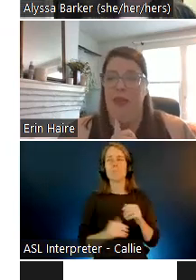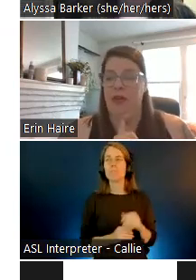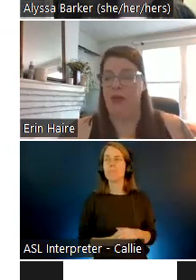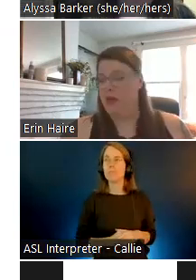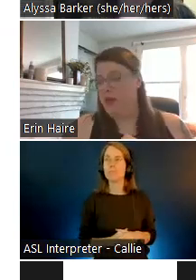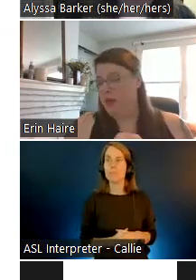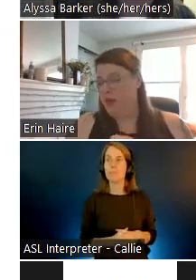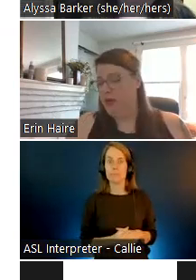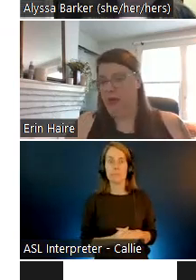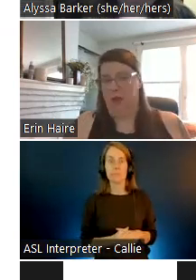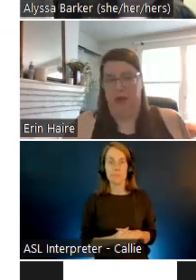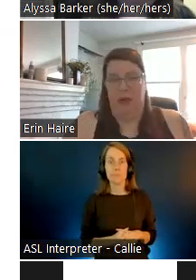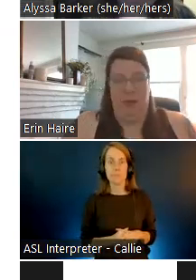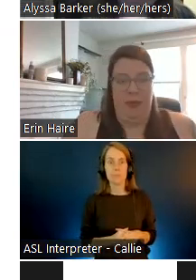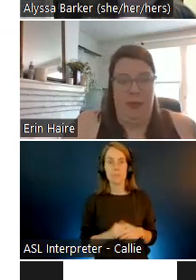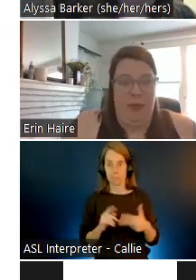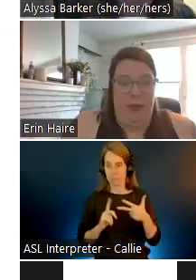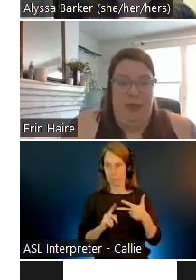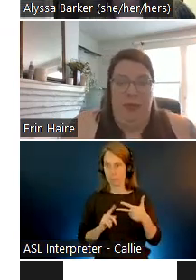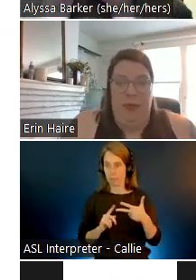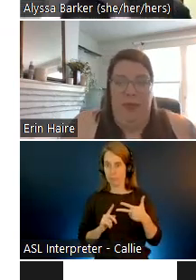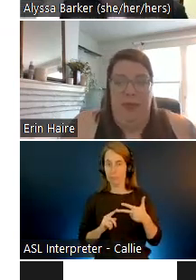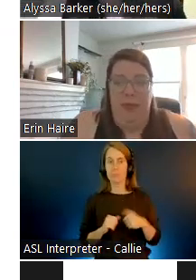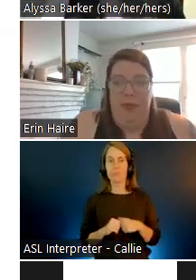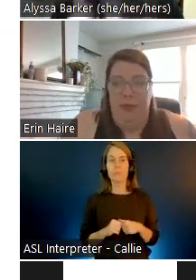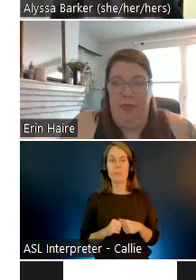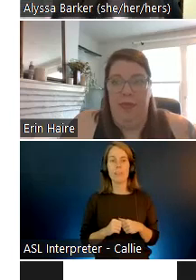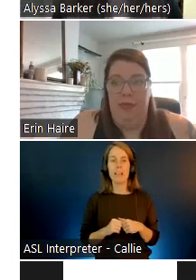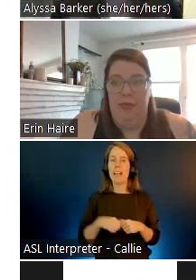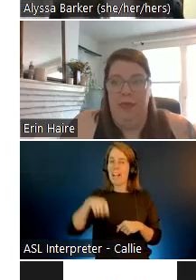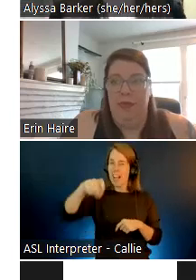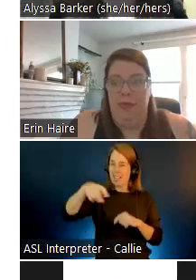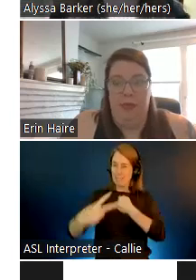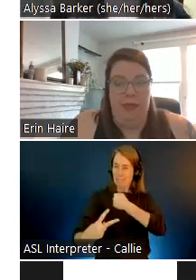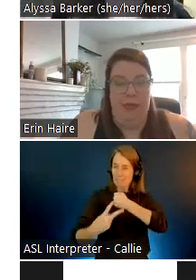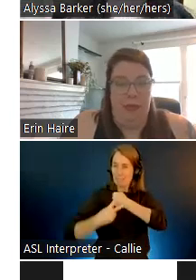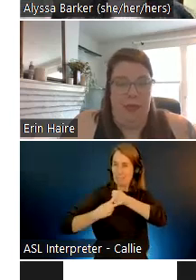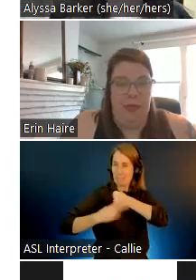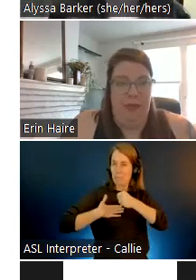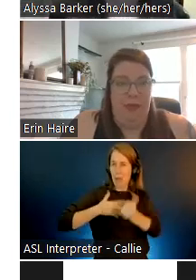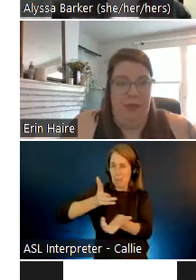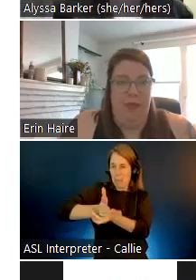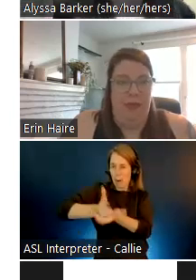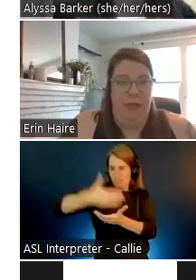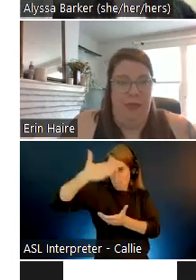a reserved parking space in front of the entrance to a unit even though all parking